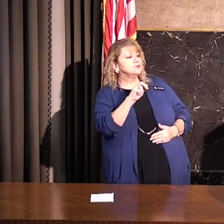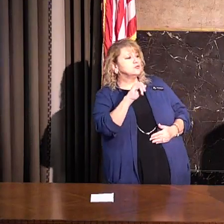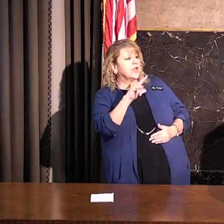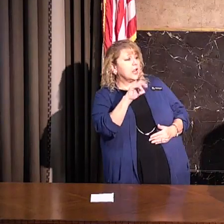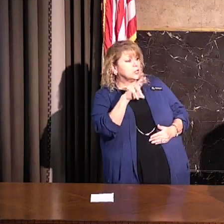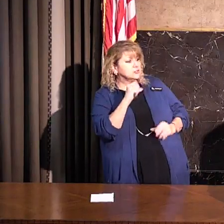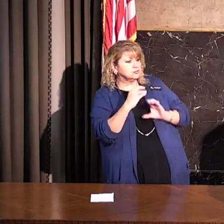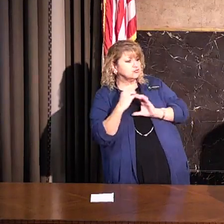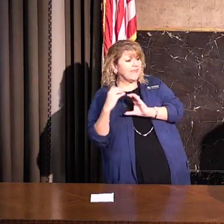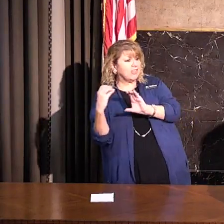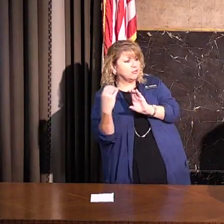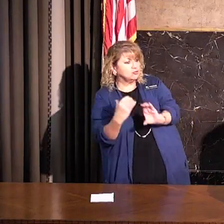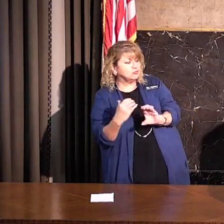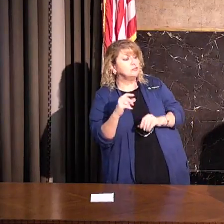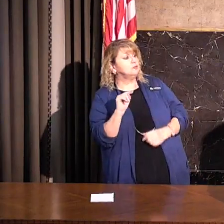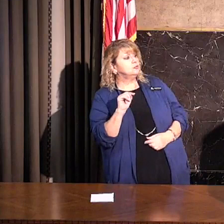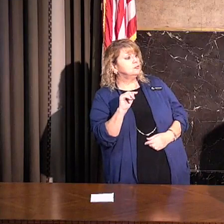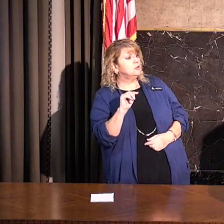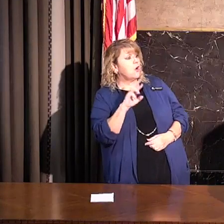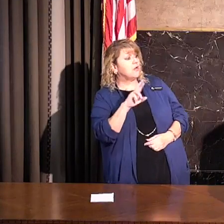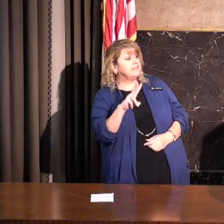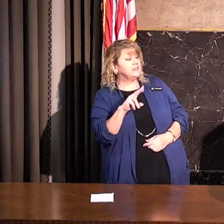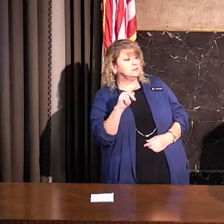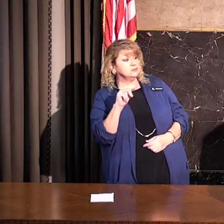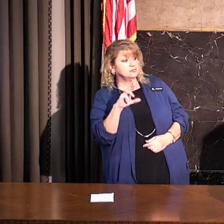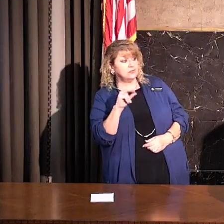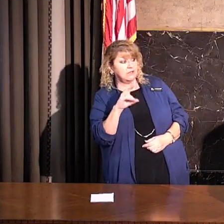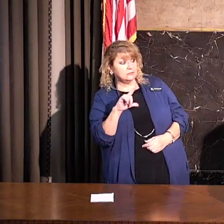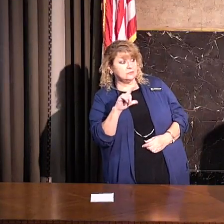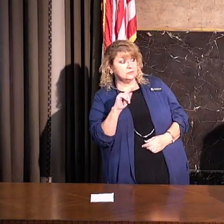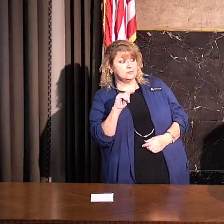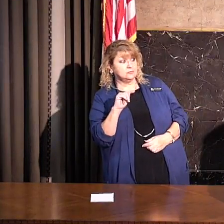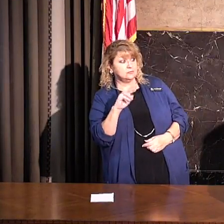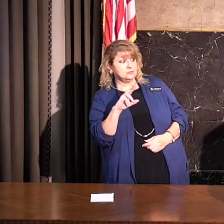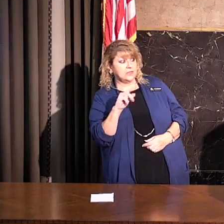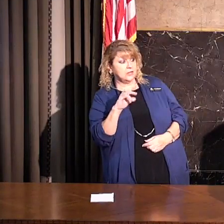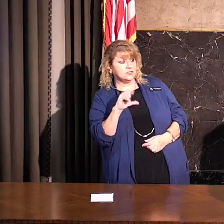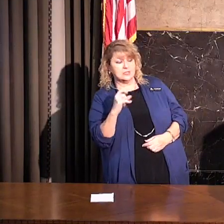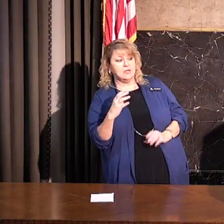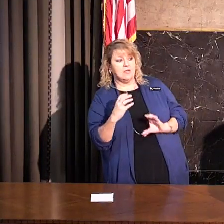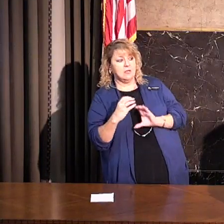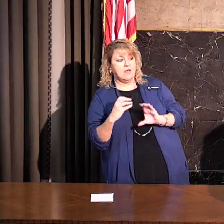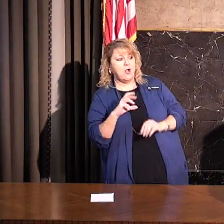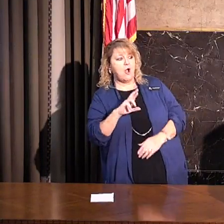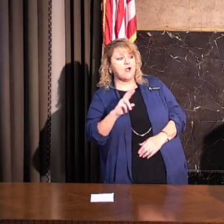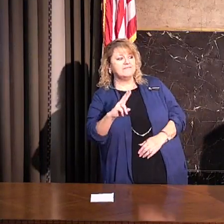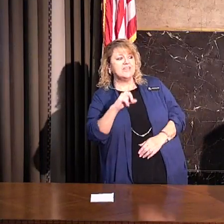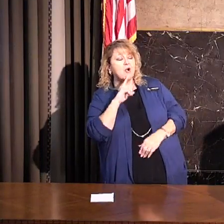trailers and so forth. It gets a little bit complicated